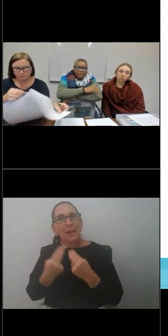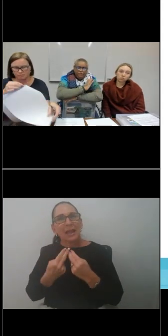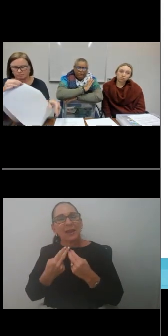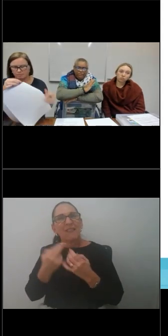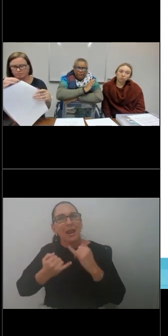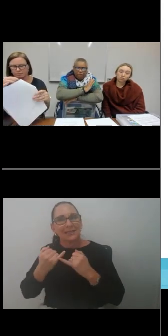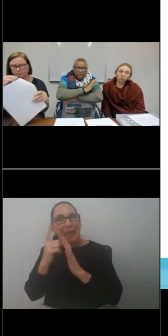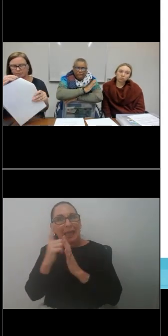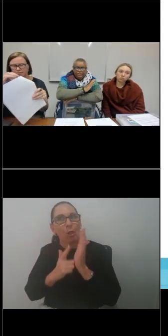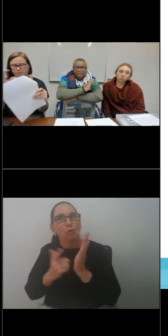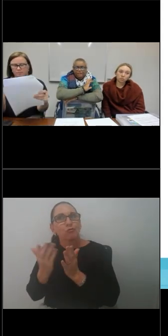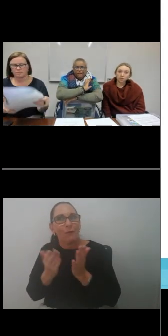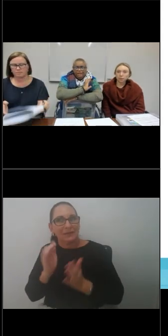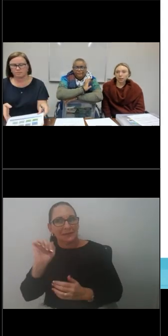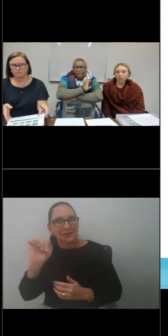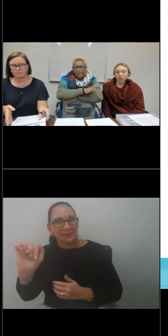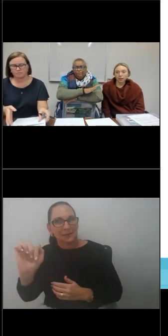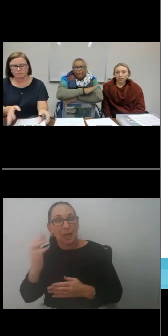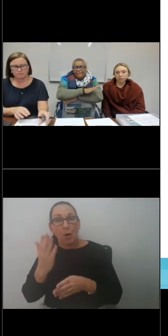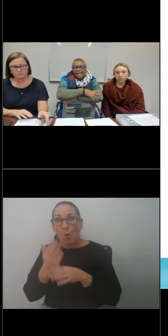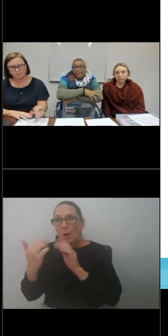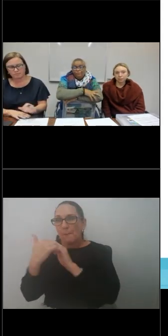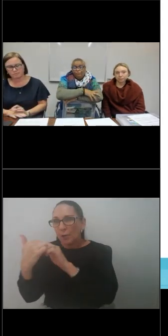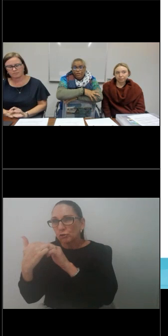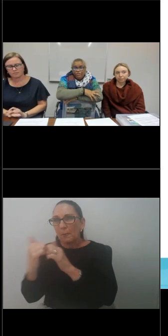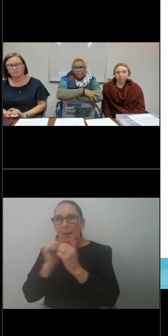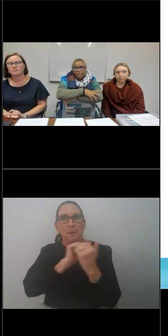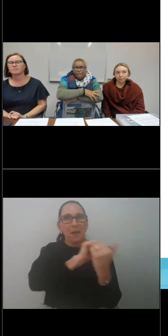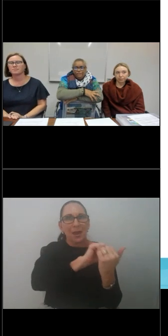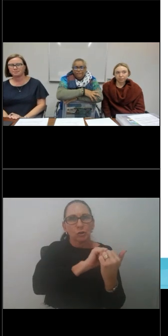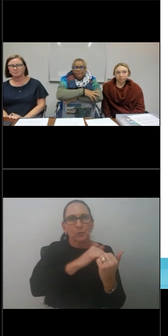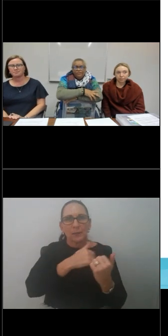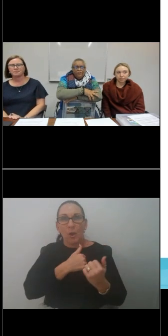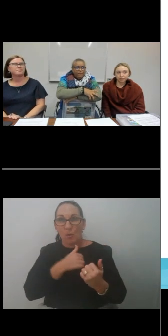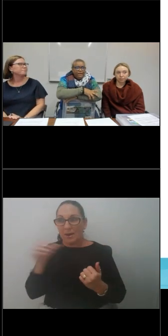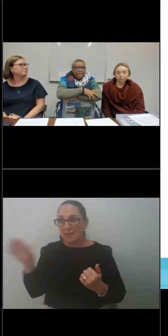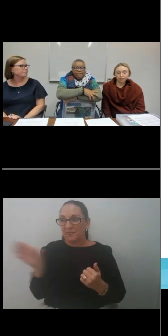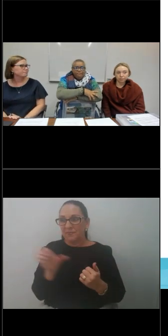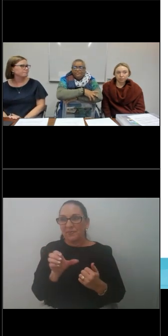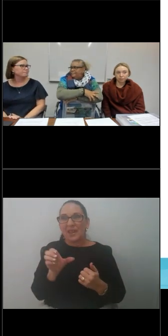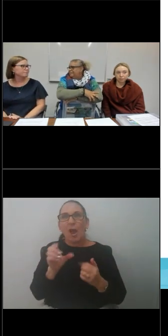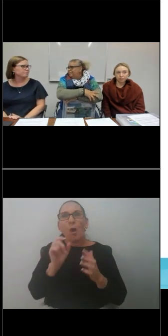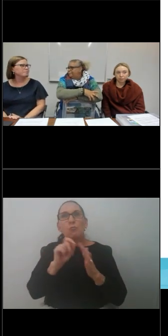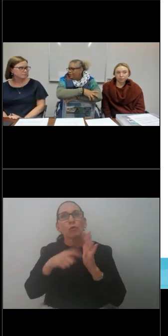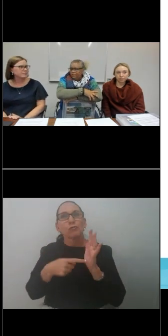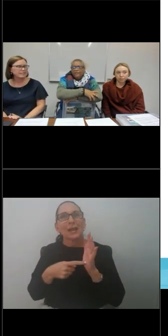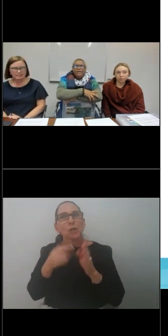we actually looked at uh we employed a project officer so we had the lovely Cecilia Beirne yes